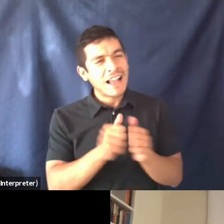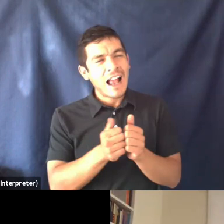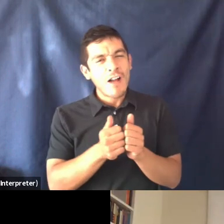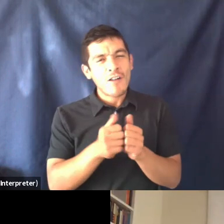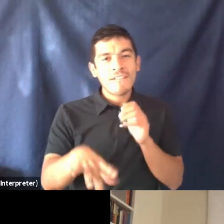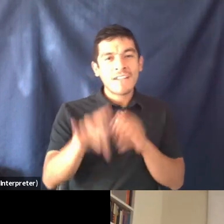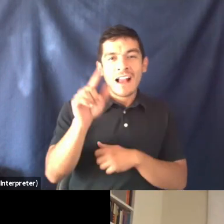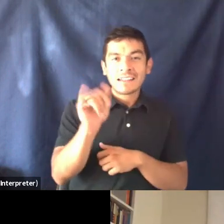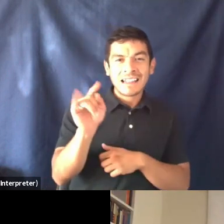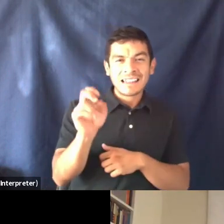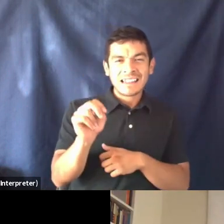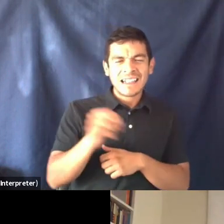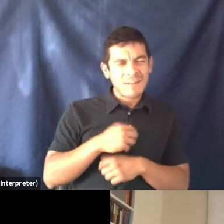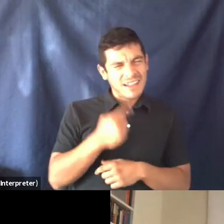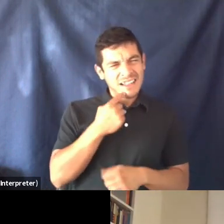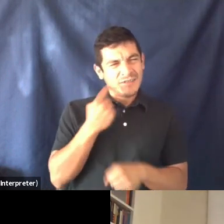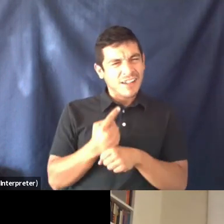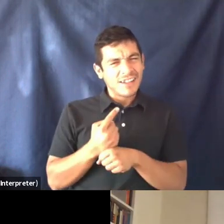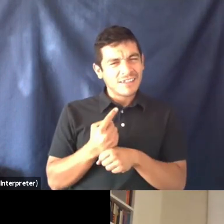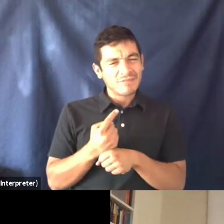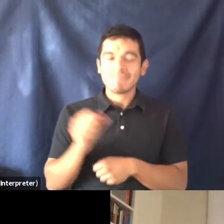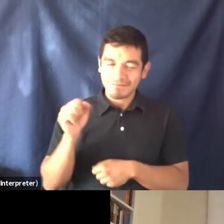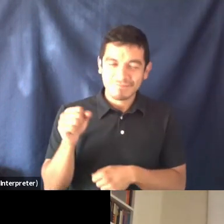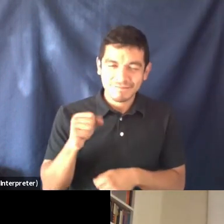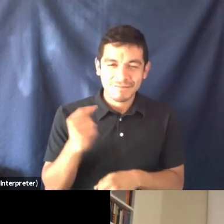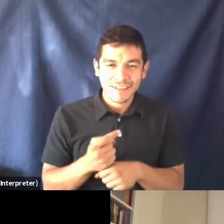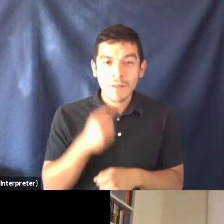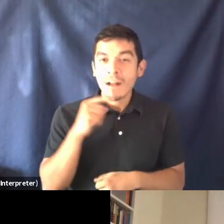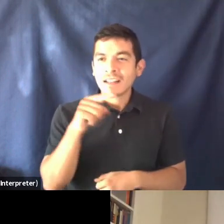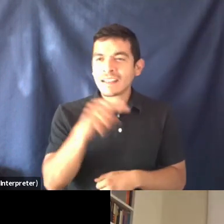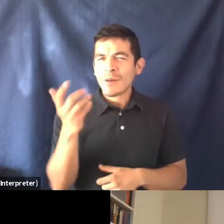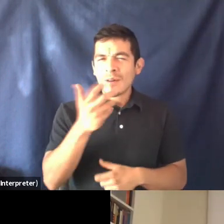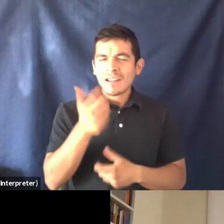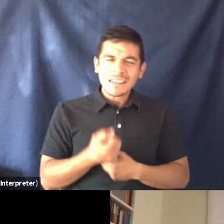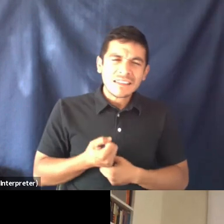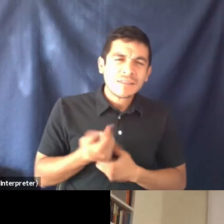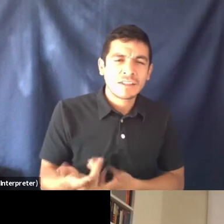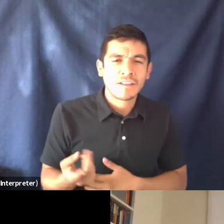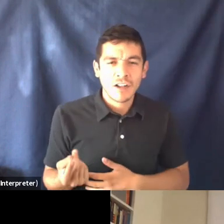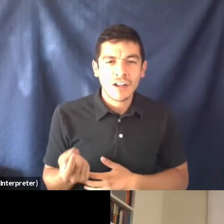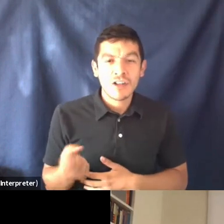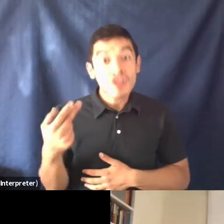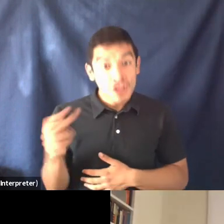Am I pronouncing it correctly? Yeah. - Okay. Cause he's such an expressive dog, a she, is it a she? Yeah, she.